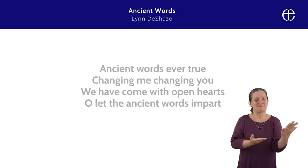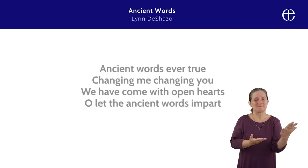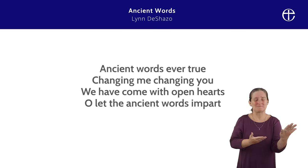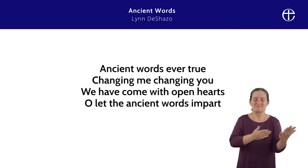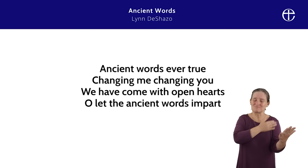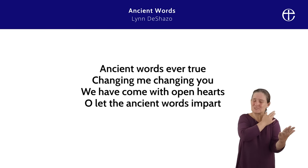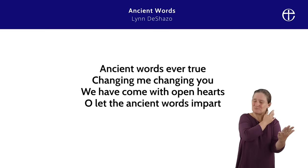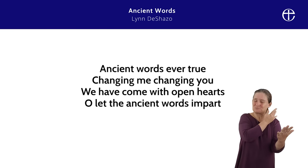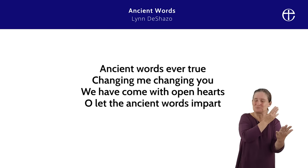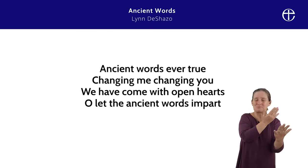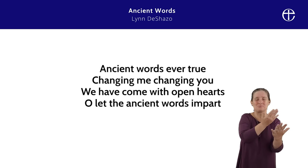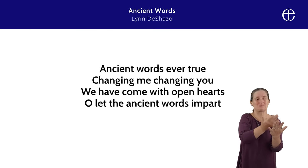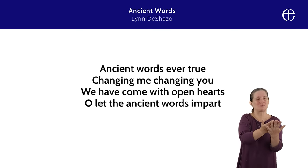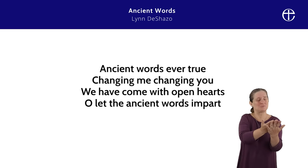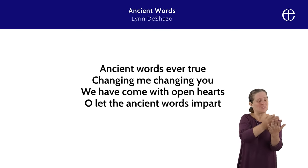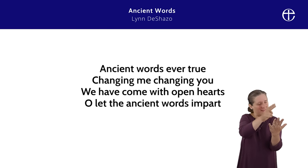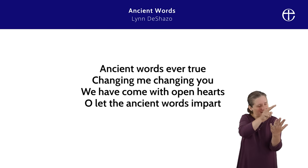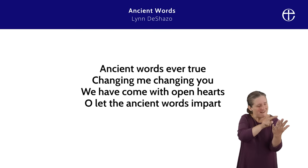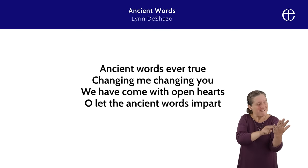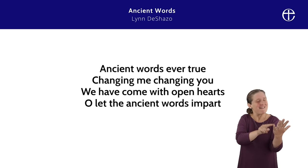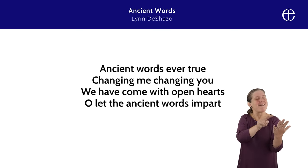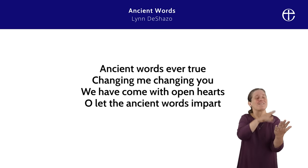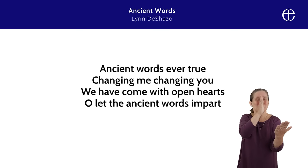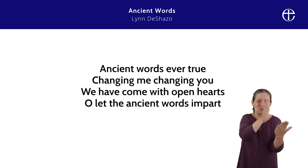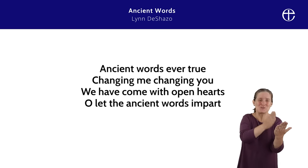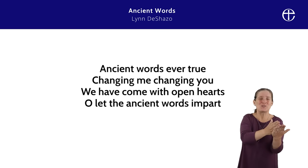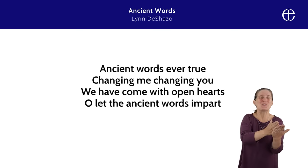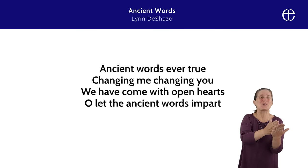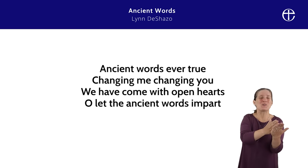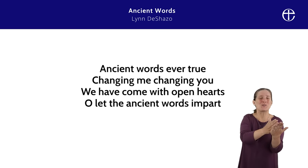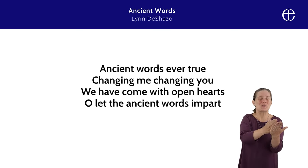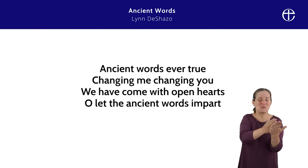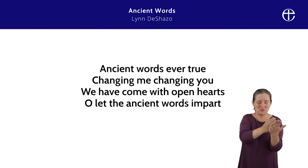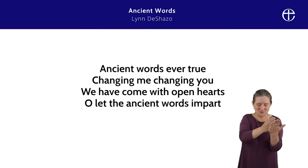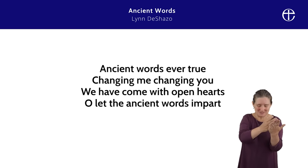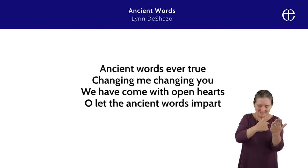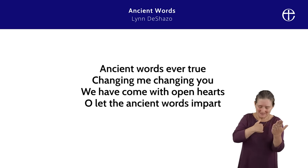Ancient words ever true